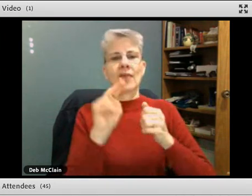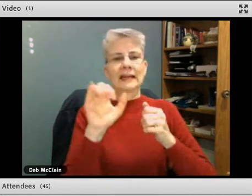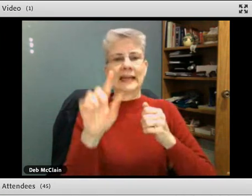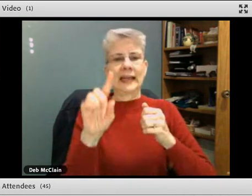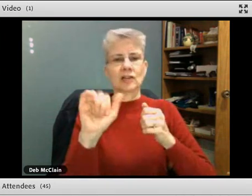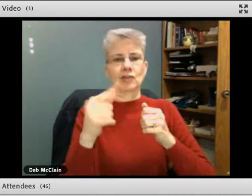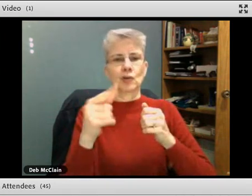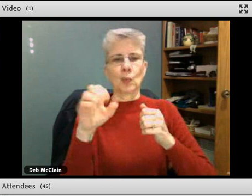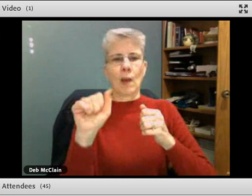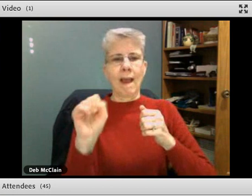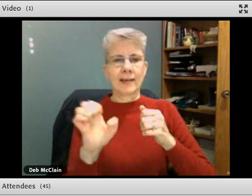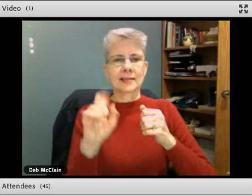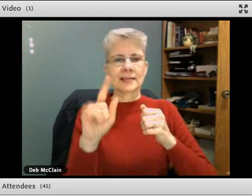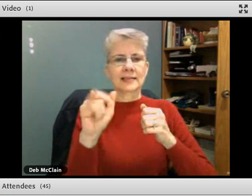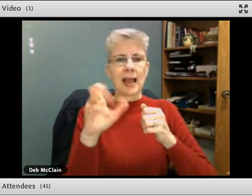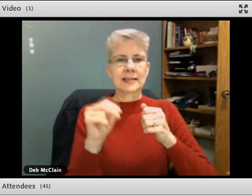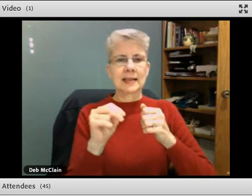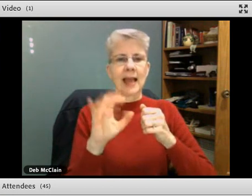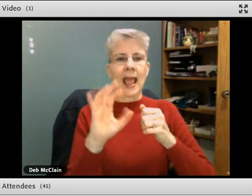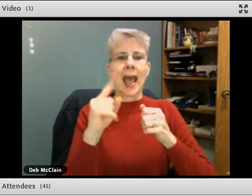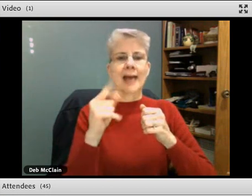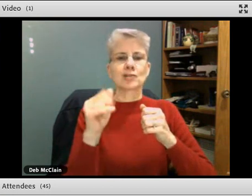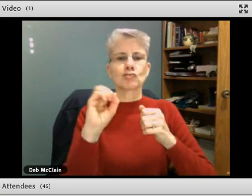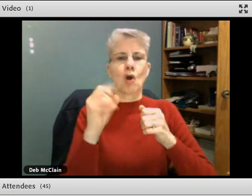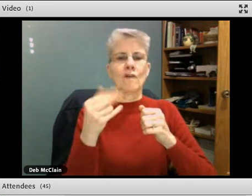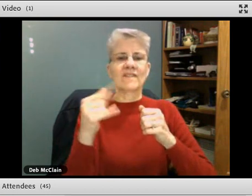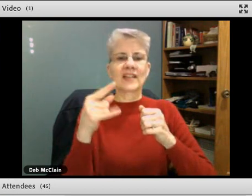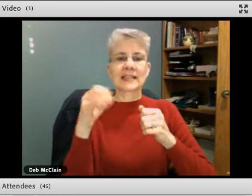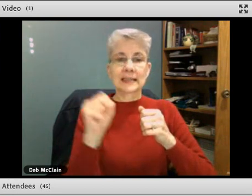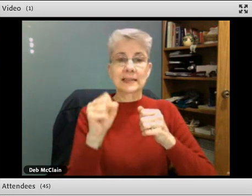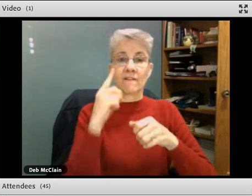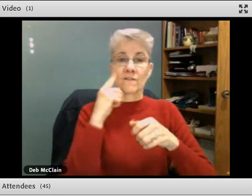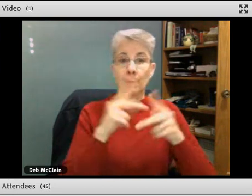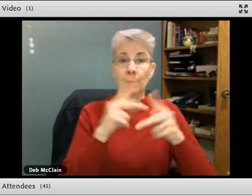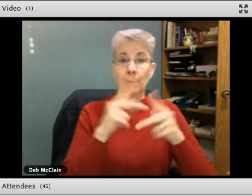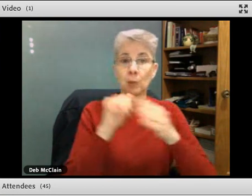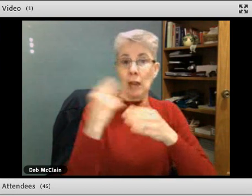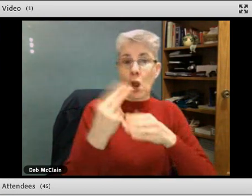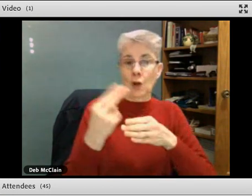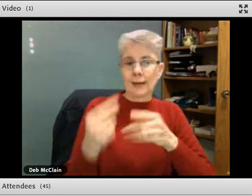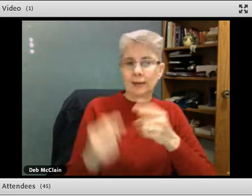a nonfiction -- popular, but nonfiction -- book. Let's see.